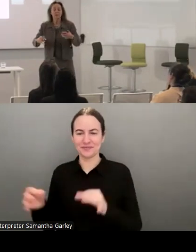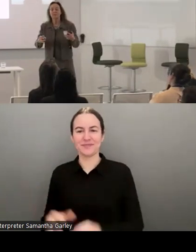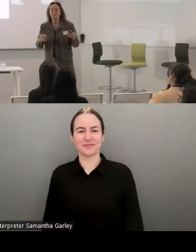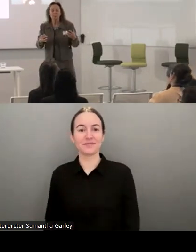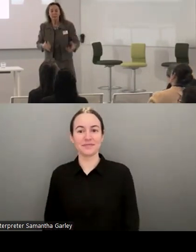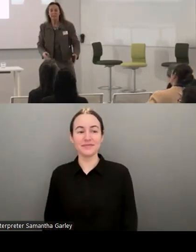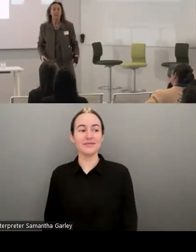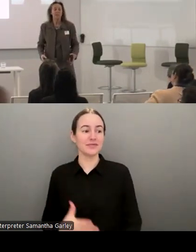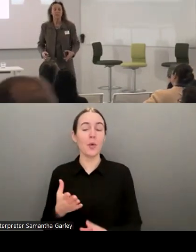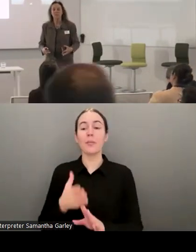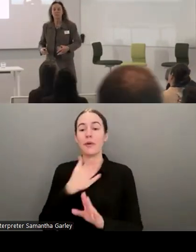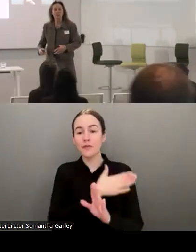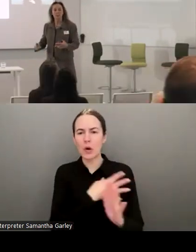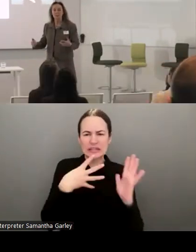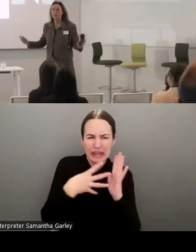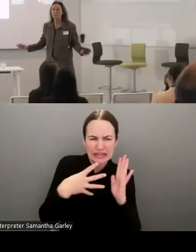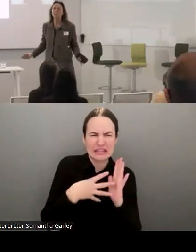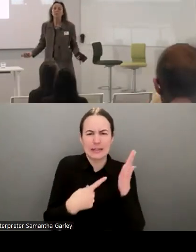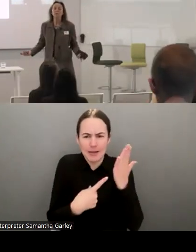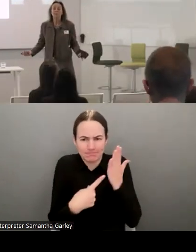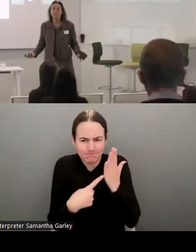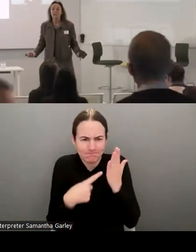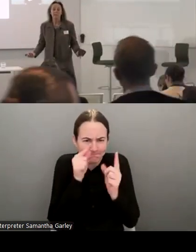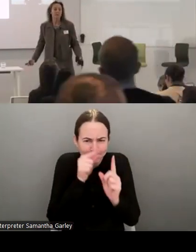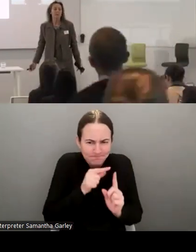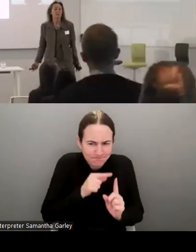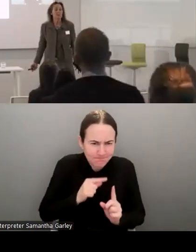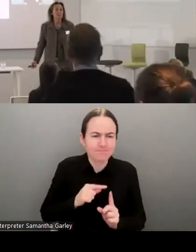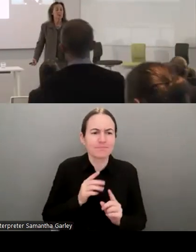a bit of really tricky things to the actual how do you make this happen in an organization?